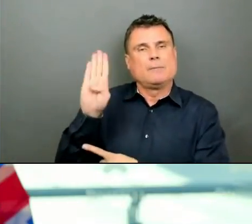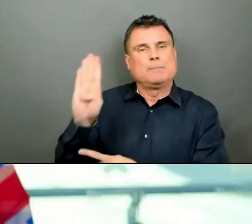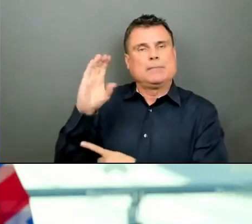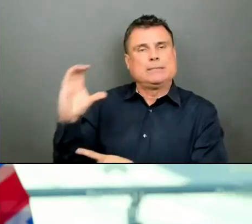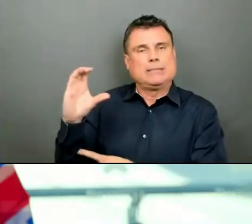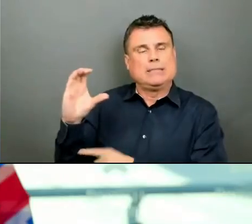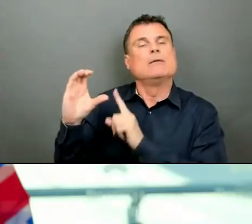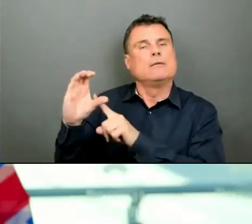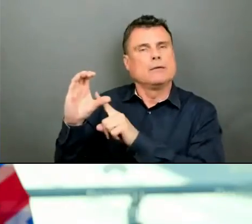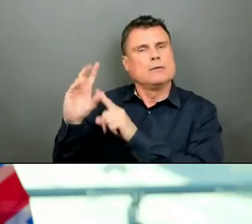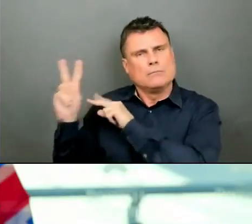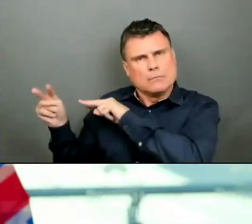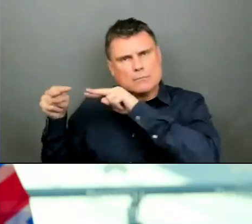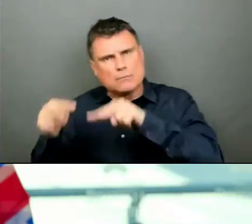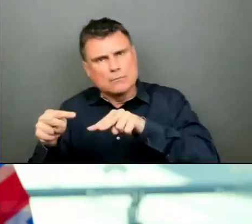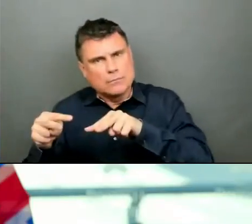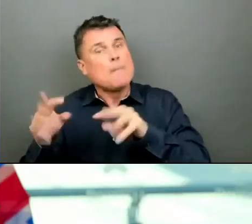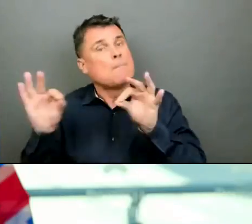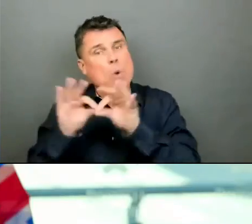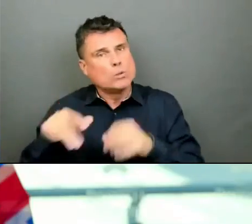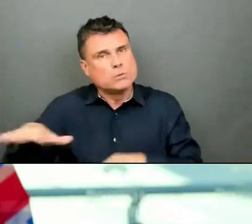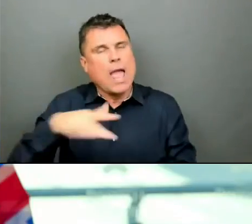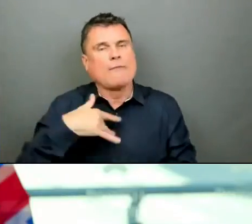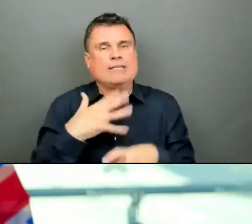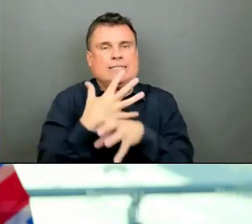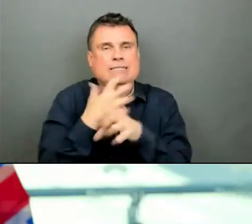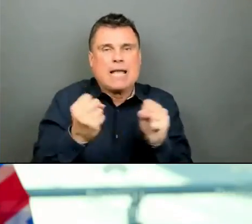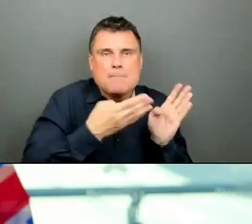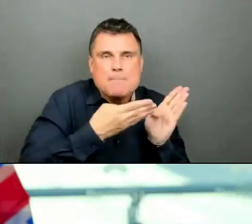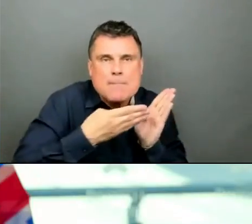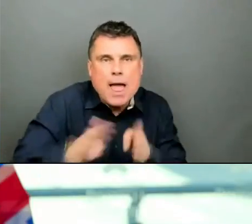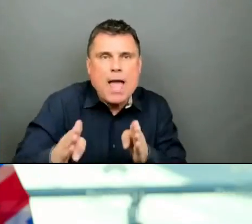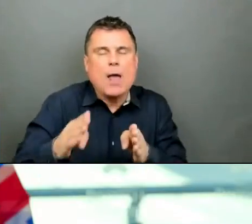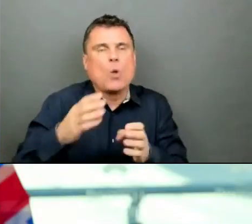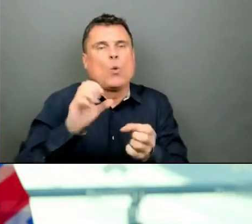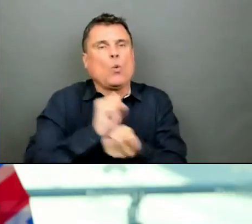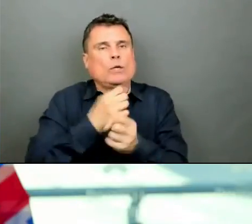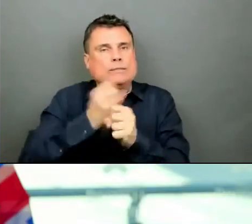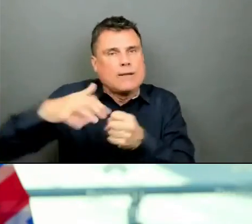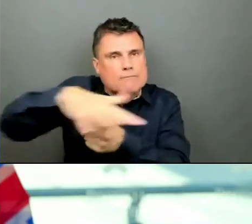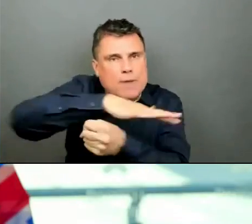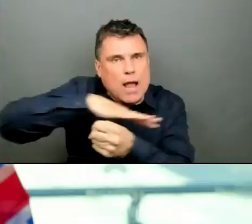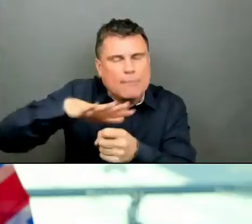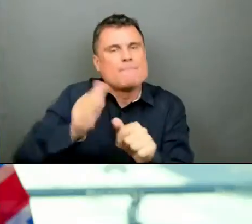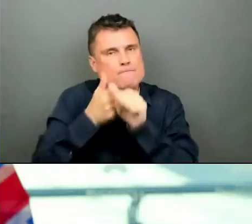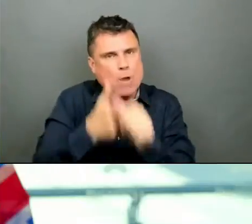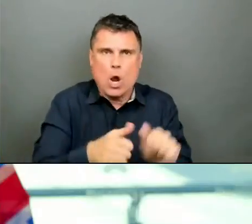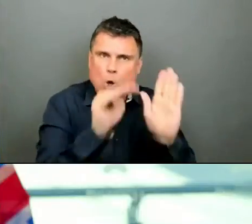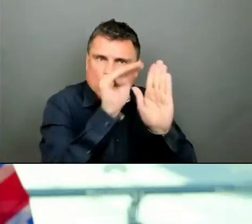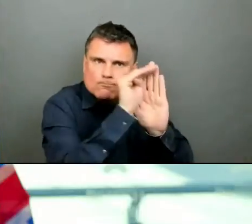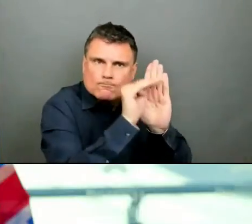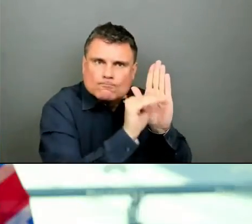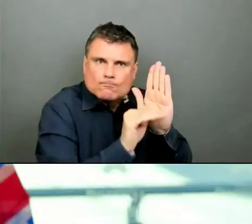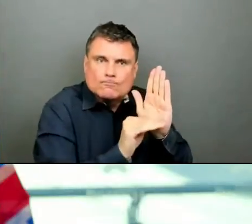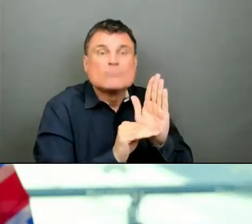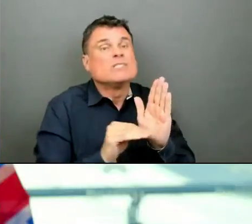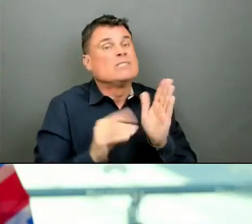We have been doing this with public health and our health officers and environmental health officers do this every day CHT .